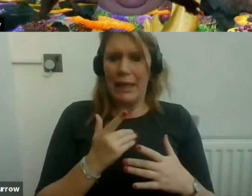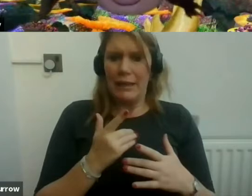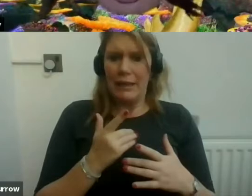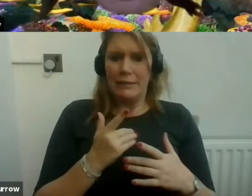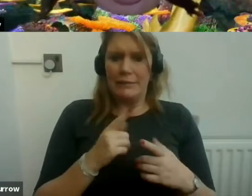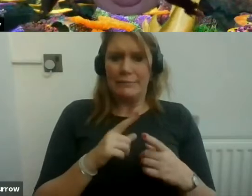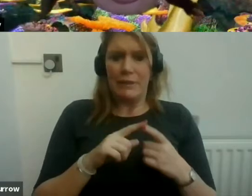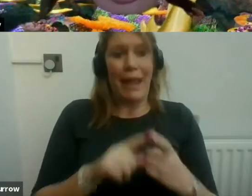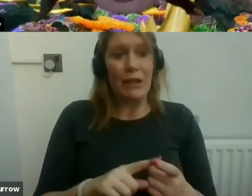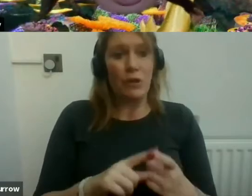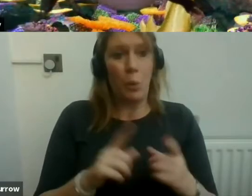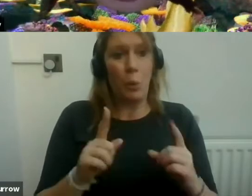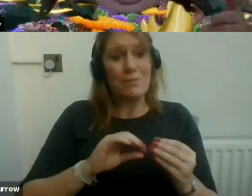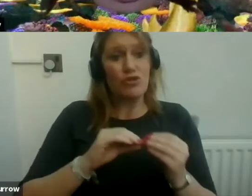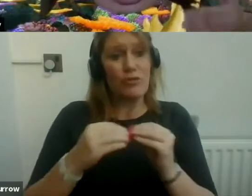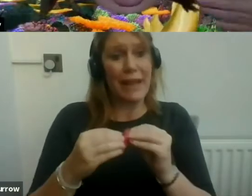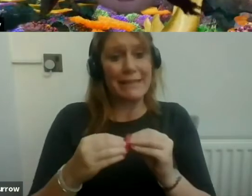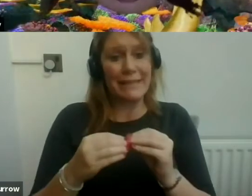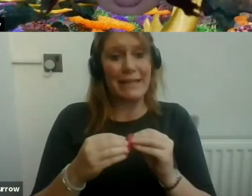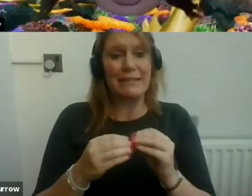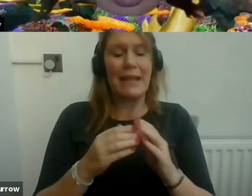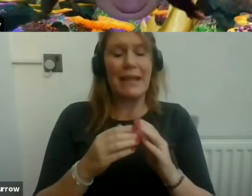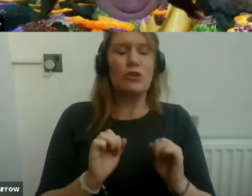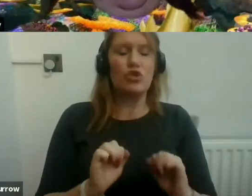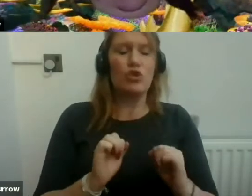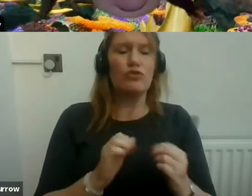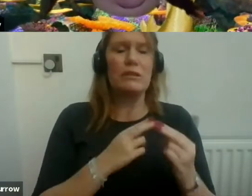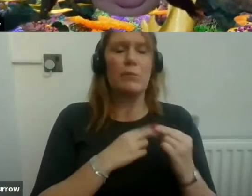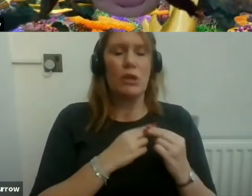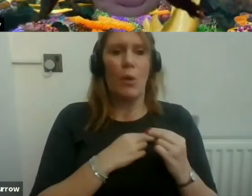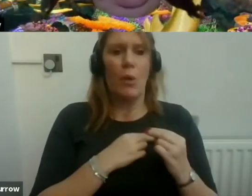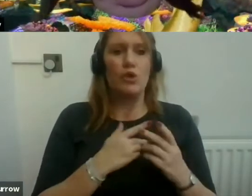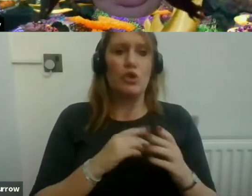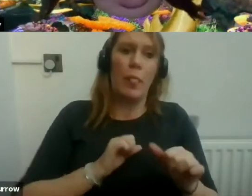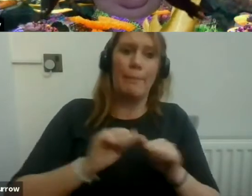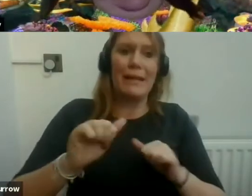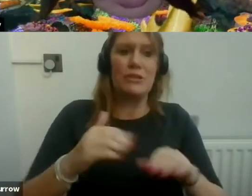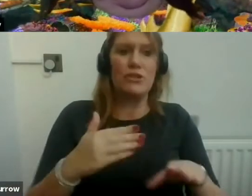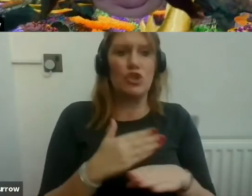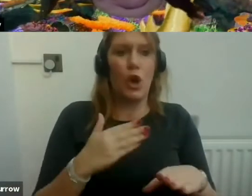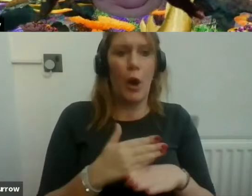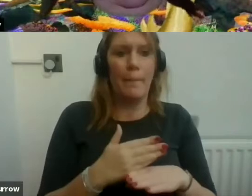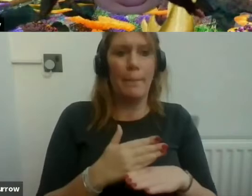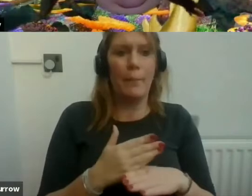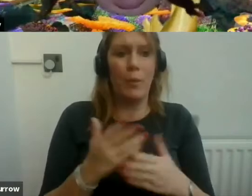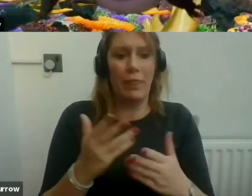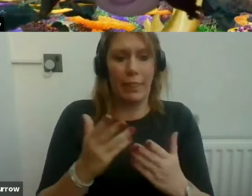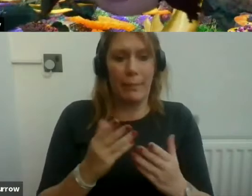are responsible to do the best job you can with the material you are given. And